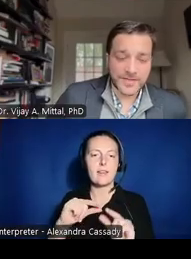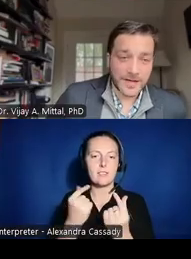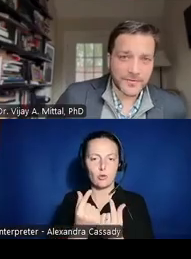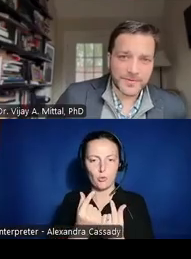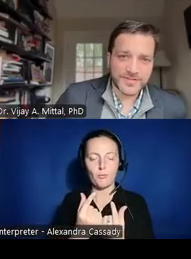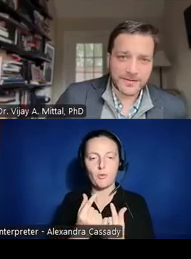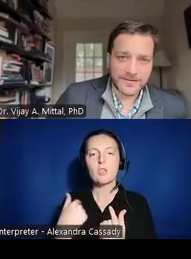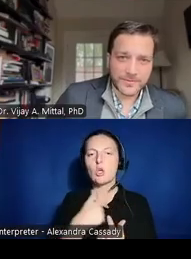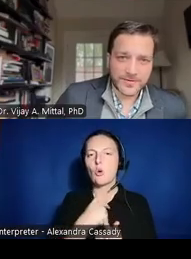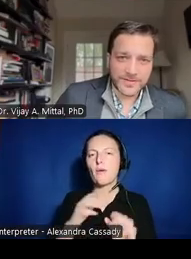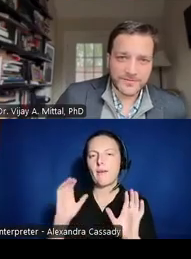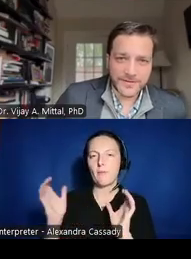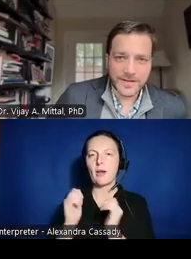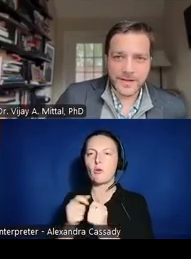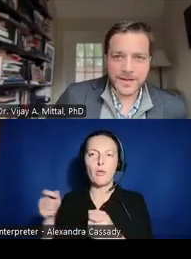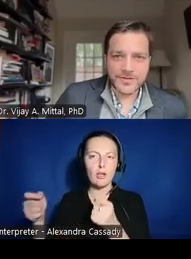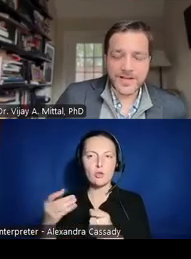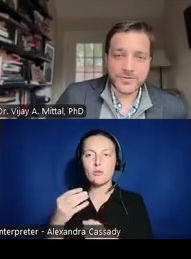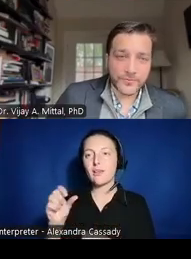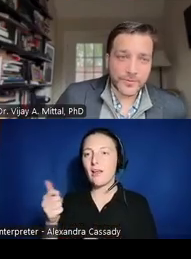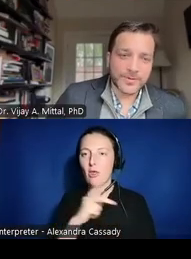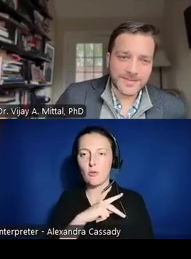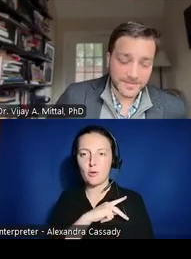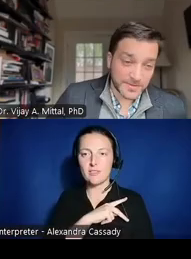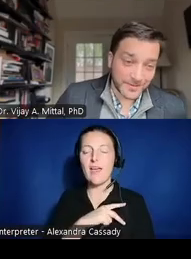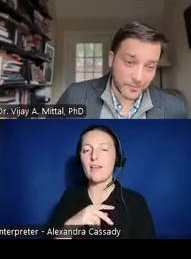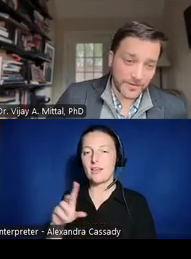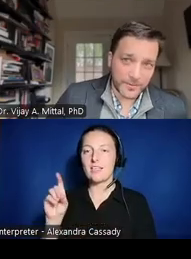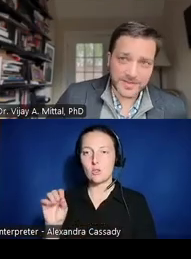and other personality disorders and found gesture frequencies particularly while they